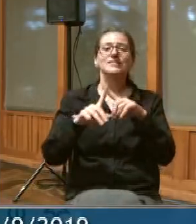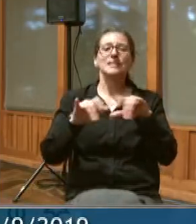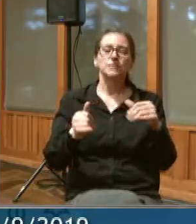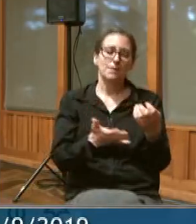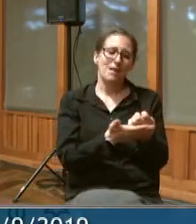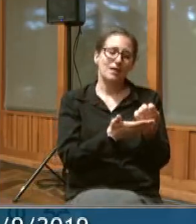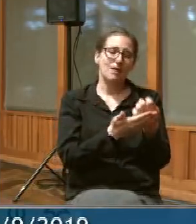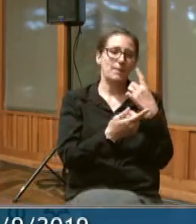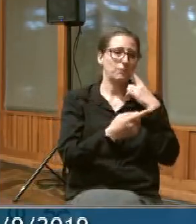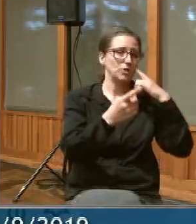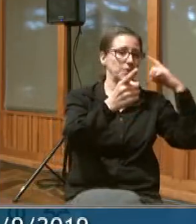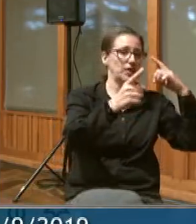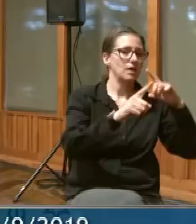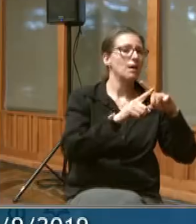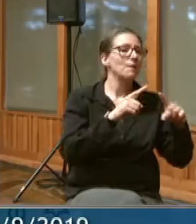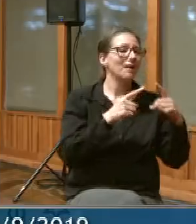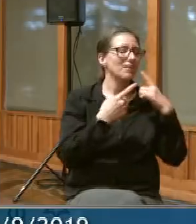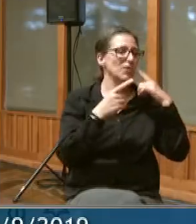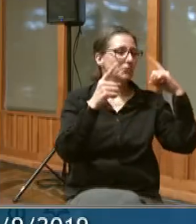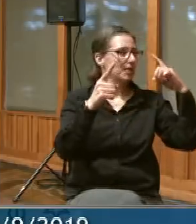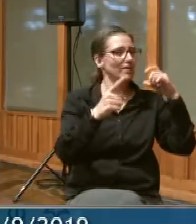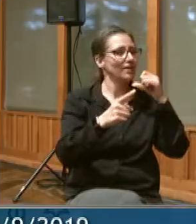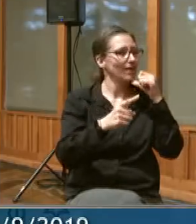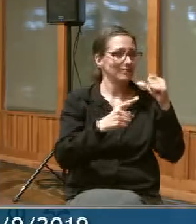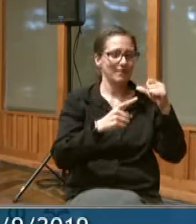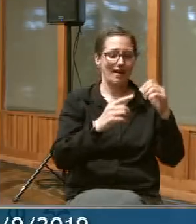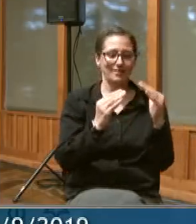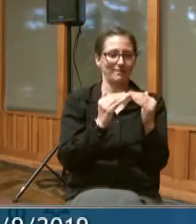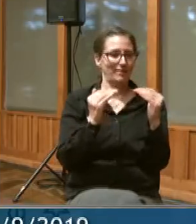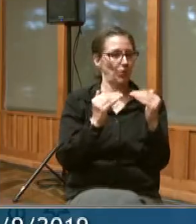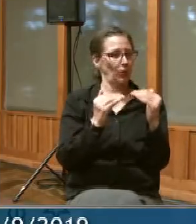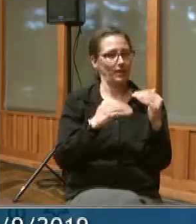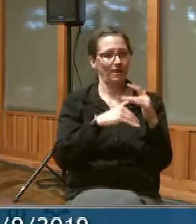PORTLAND IS EXPERIENCING UNPRECEDENTED GROWTH AND ECONOMIC PROSPERITY. BUT WE HAVE TO ACKNOWLEDGE THAT